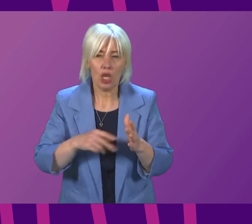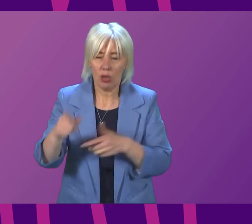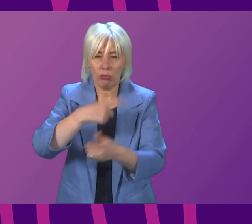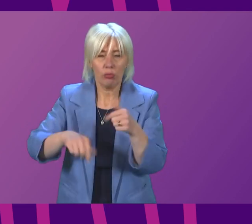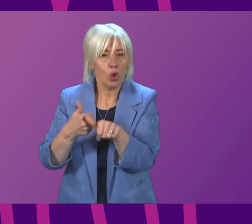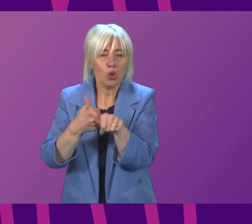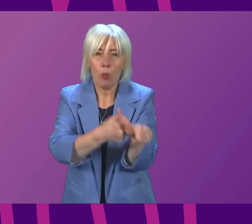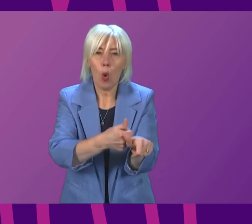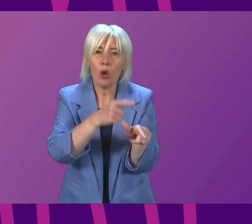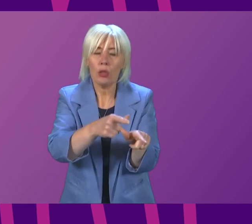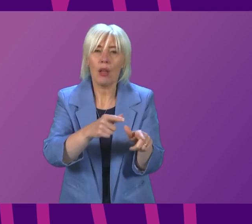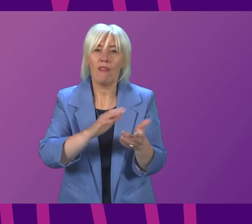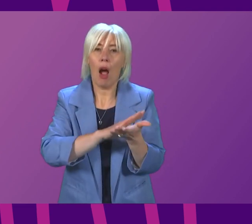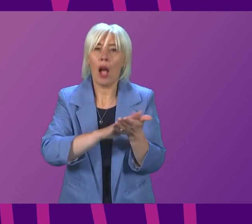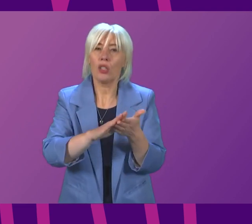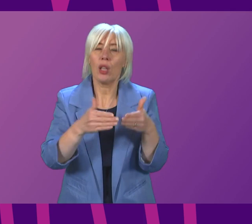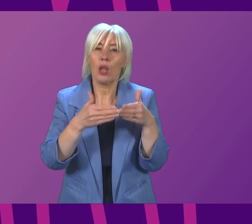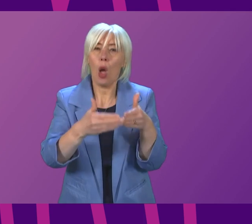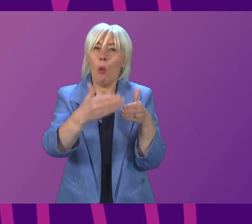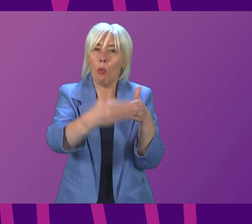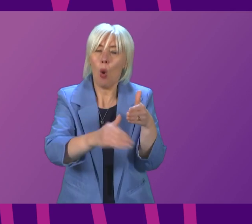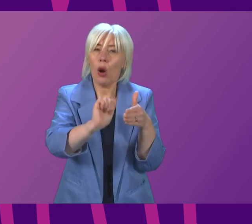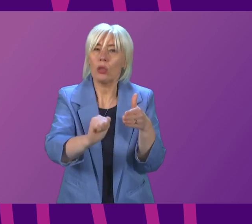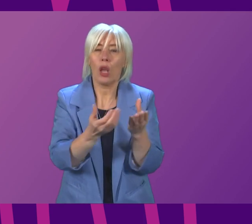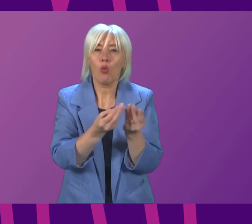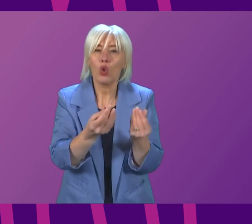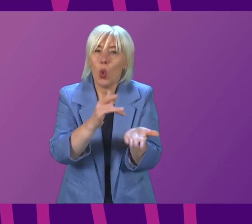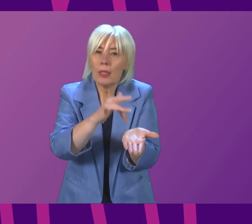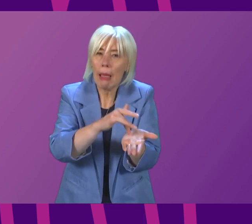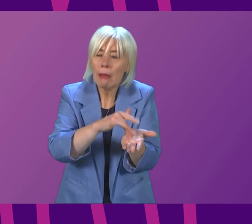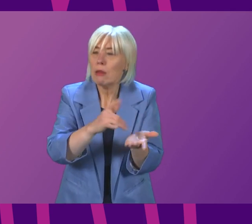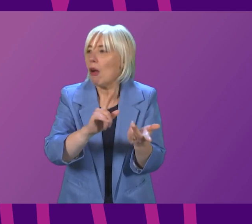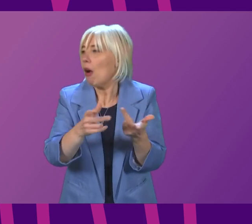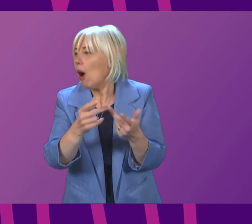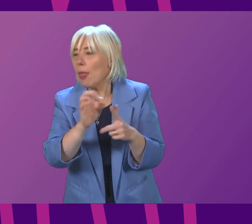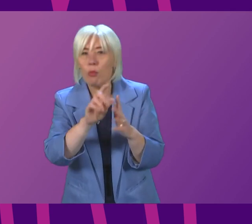the delivery of the Hunterston Port and Resource Centre project, the proposed subsea cable